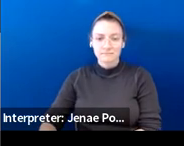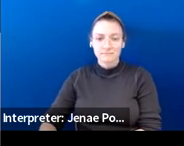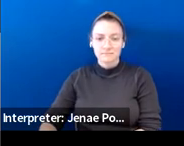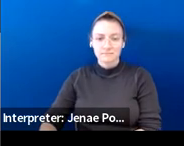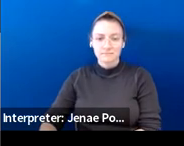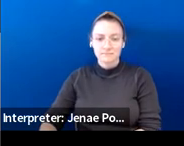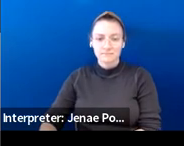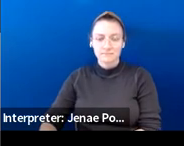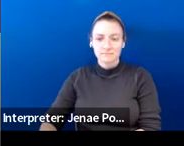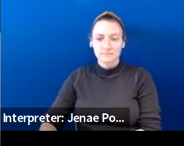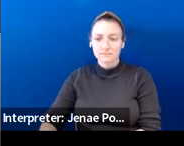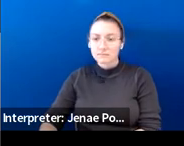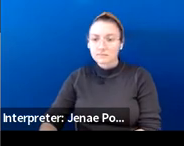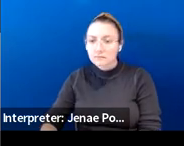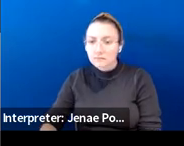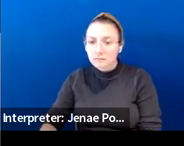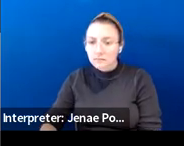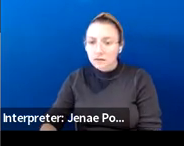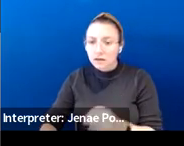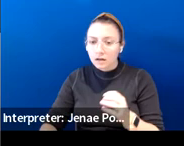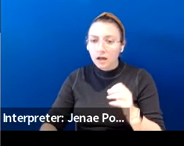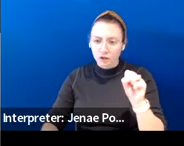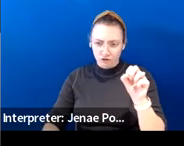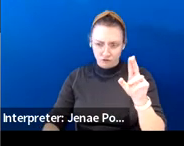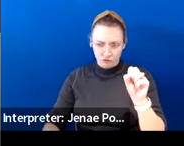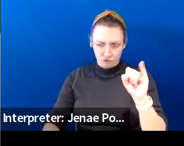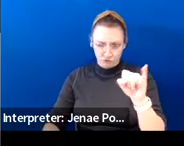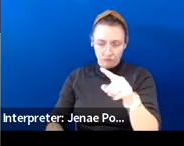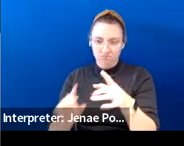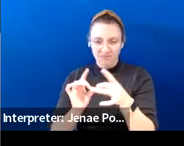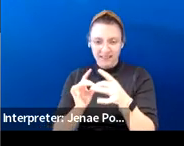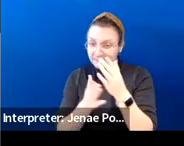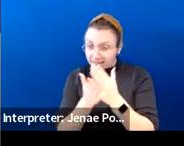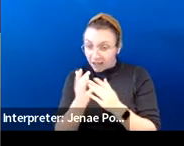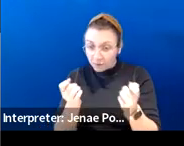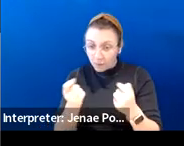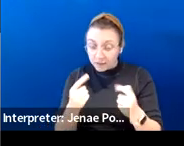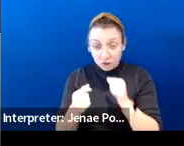Gentlemen, Enrique, there are a couple questions in there. I'm not certain if you're going to have the answers to them or not.